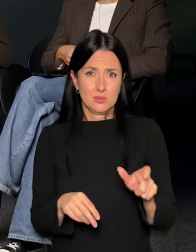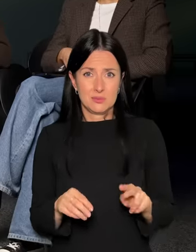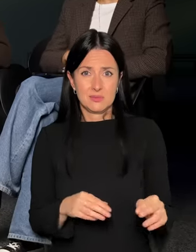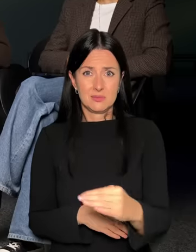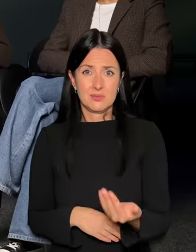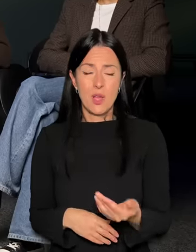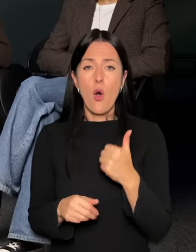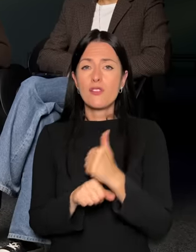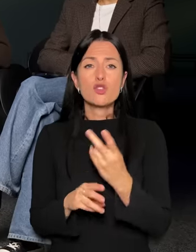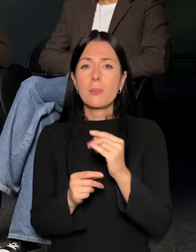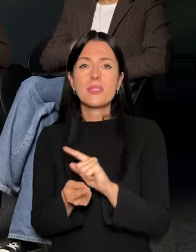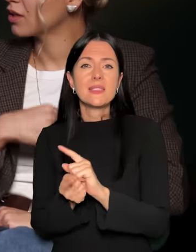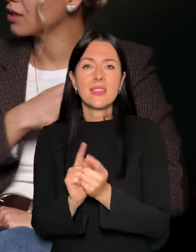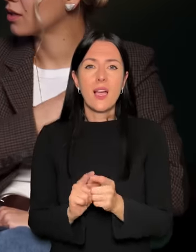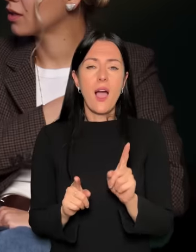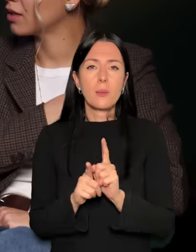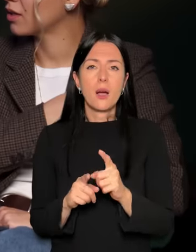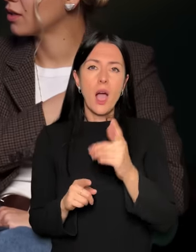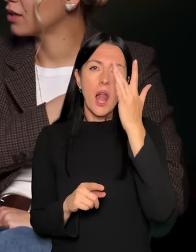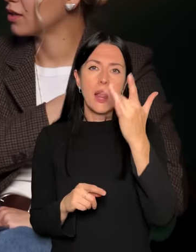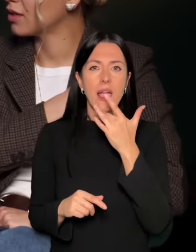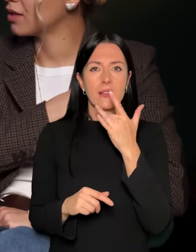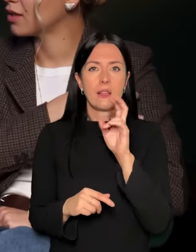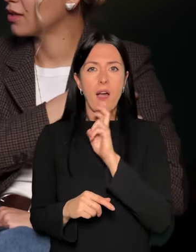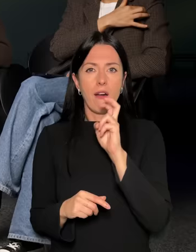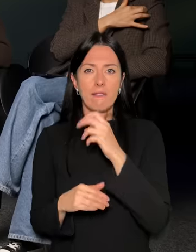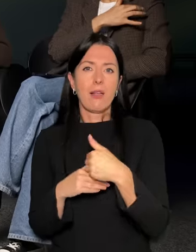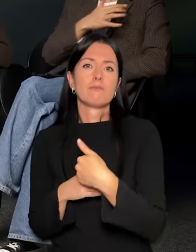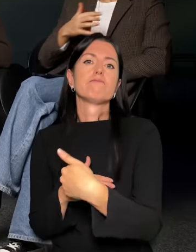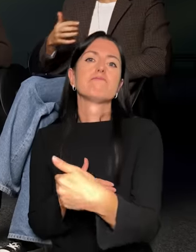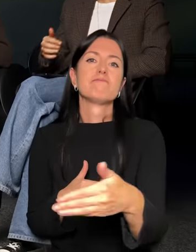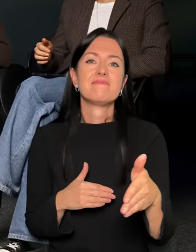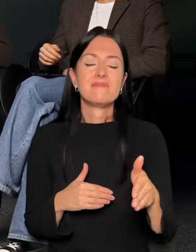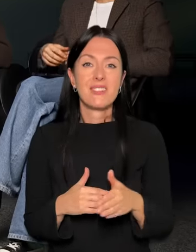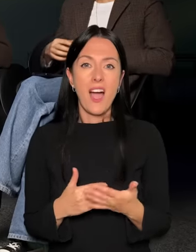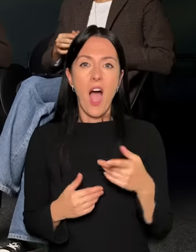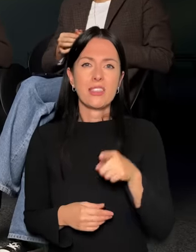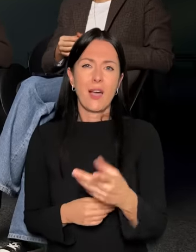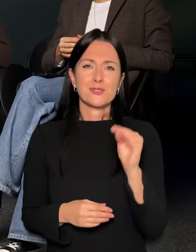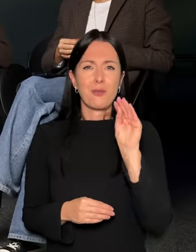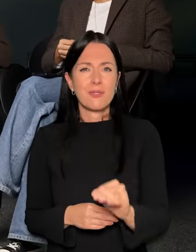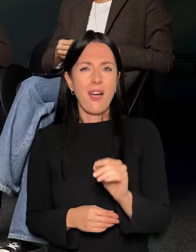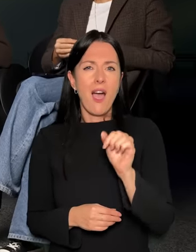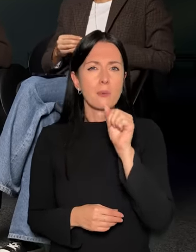The main thing is for it not to turn into terraces near cafes. It's like ramps are drawn up as ramps, but there's already a hookah, karaoke, sushi over there.